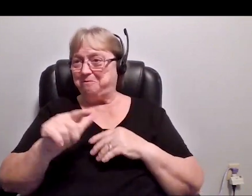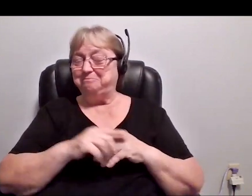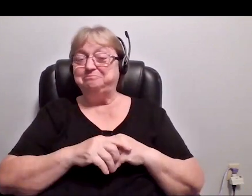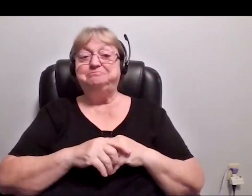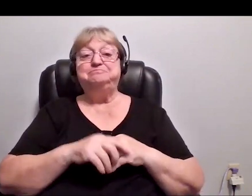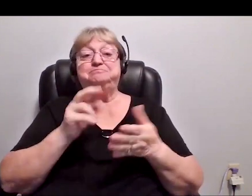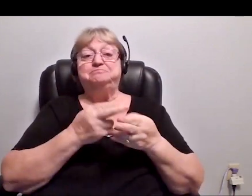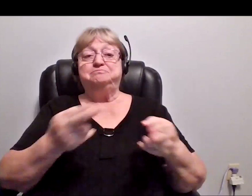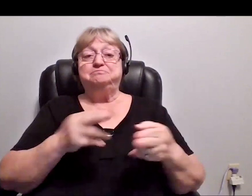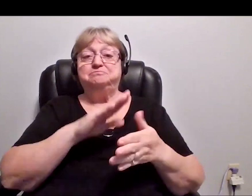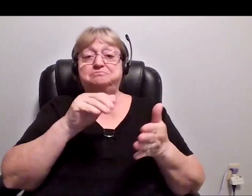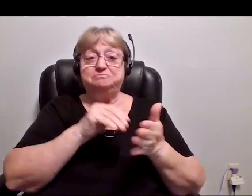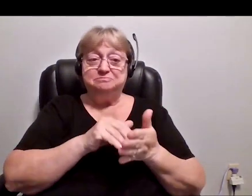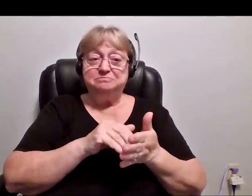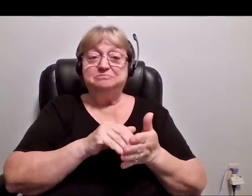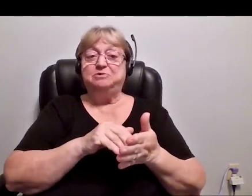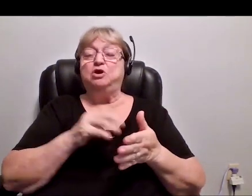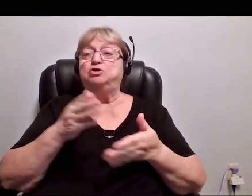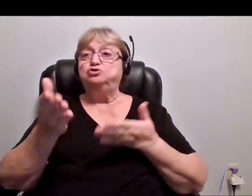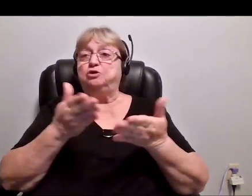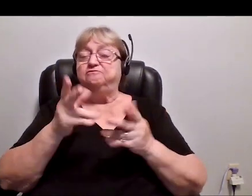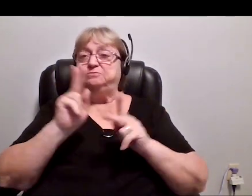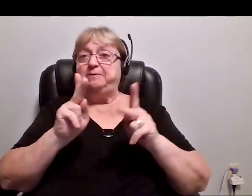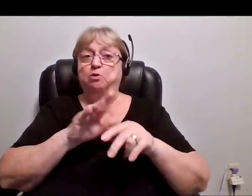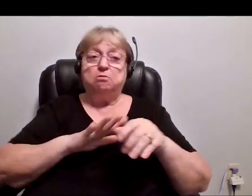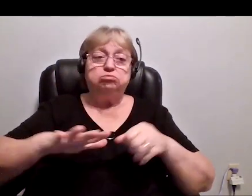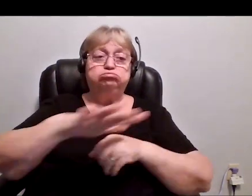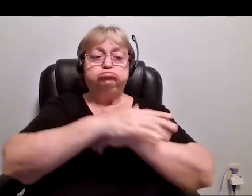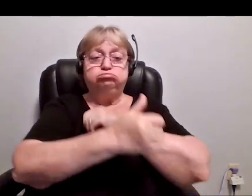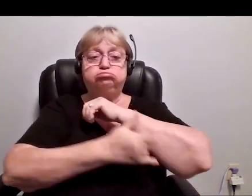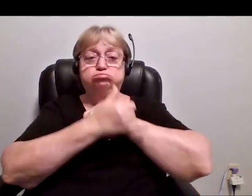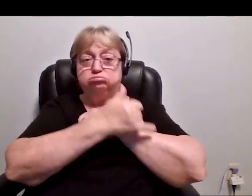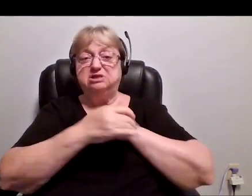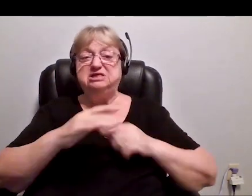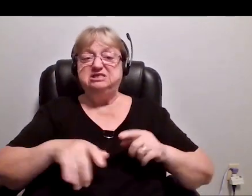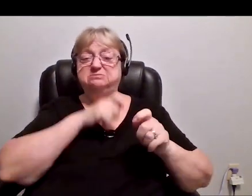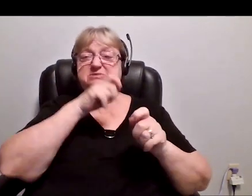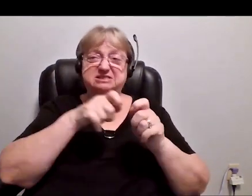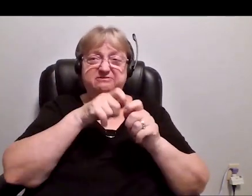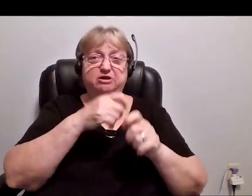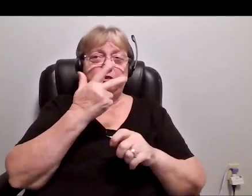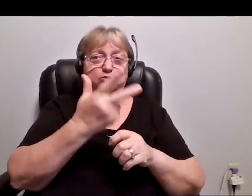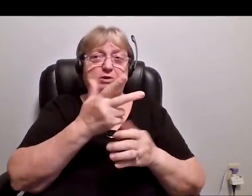is making serves people throughout the country, but specifically three schools for the blind in Sierra Leone.